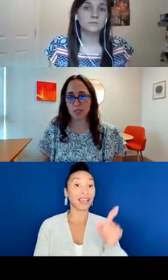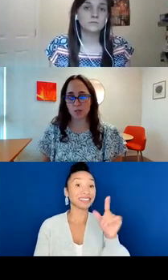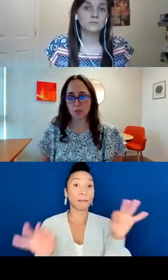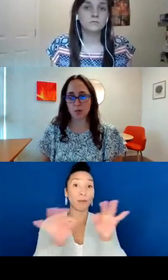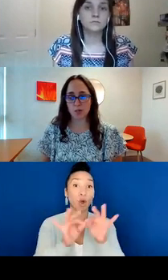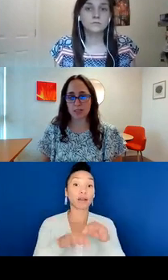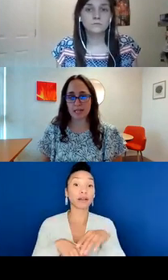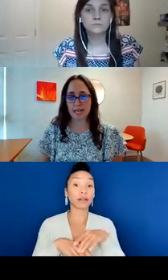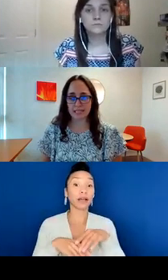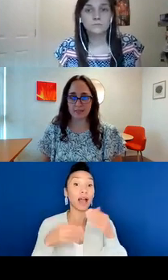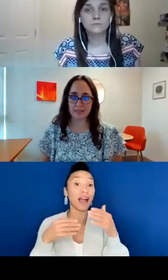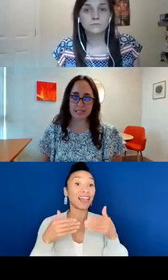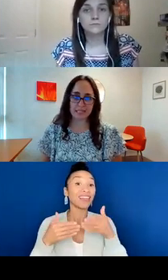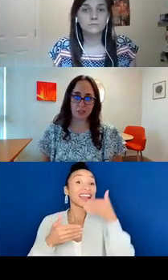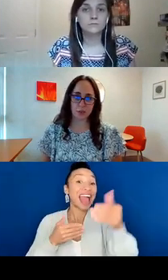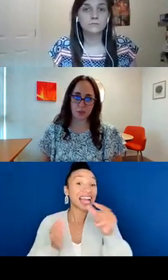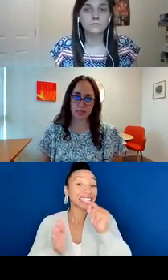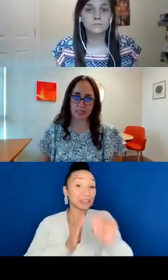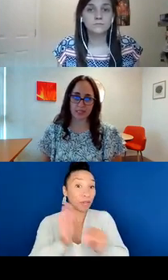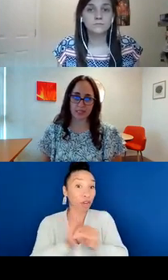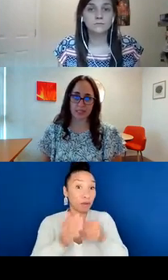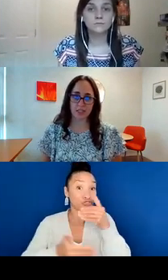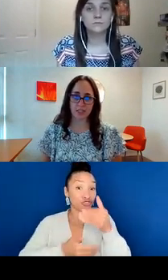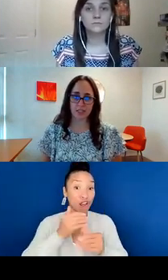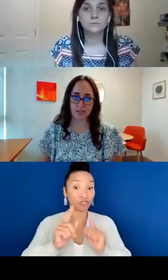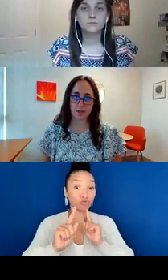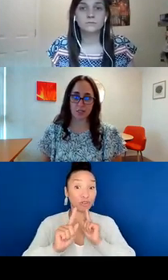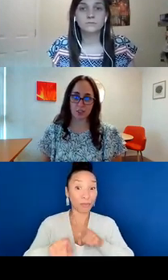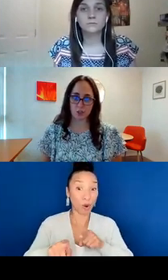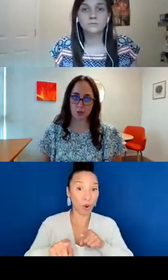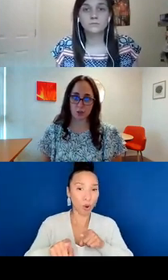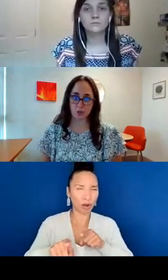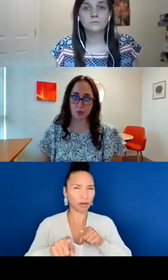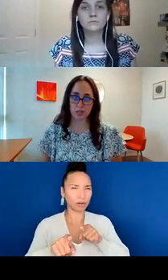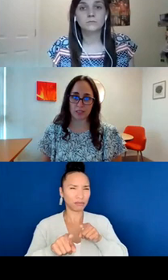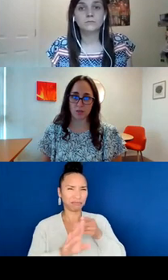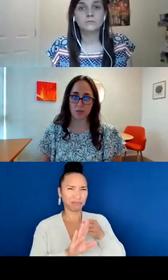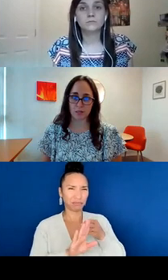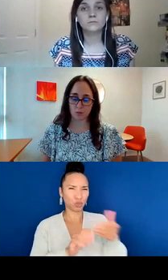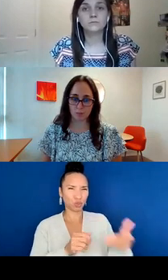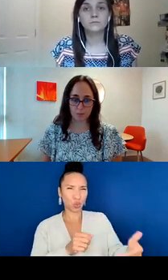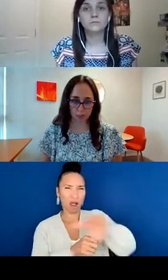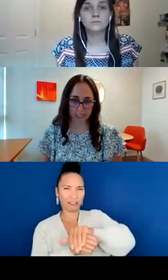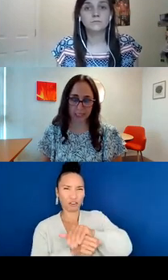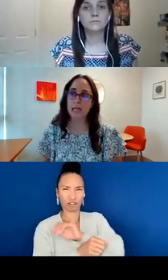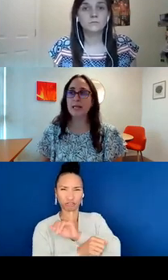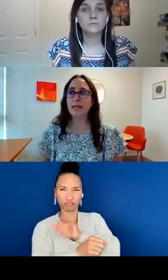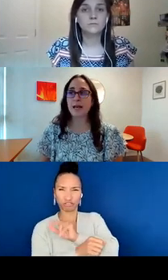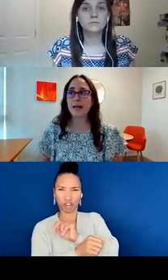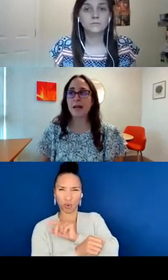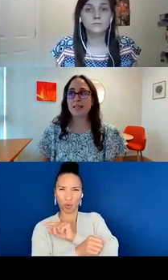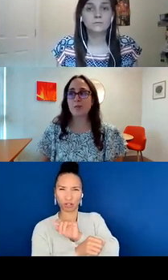report to report activities that took place in the January to June 2021 period.